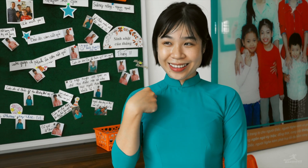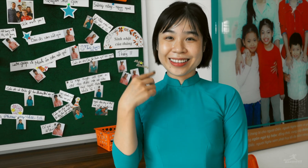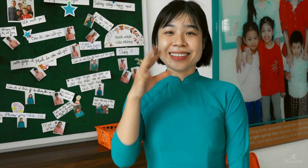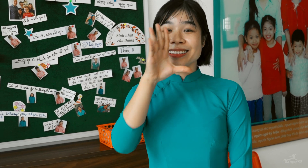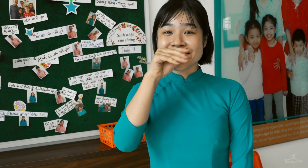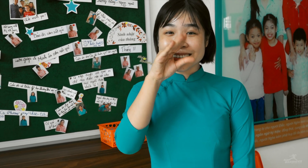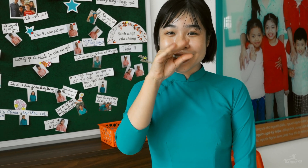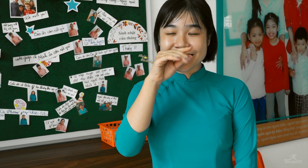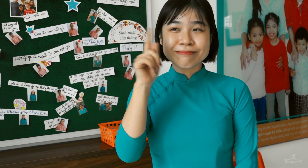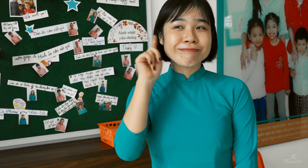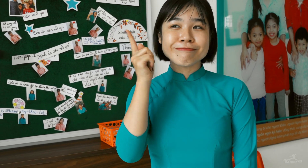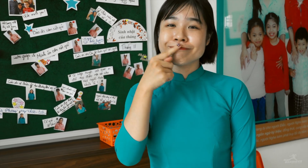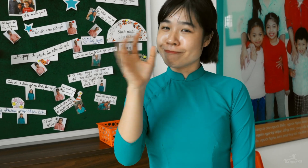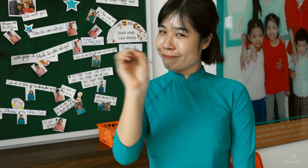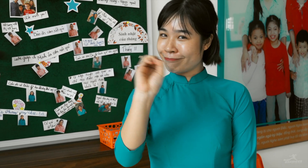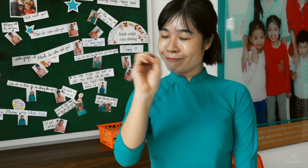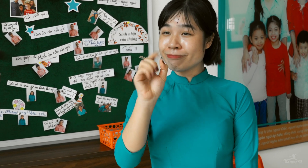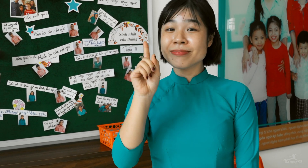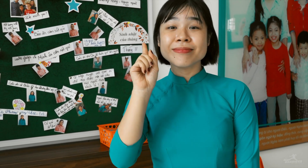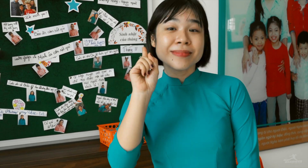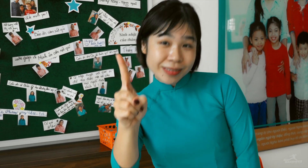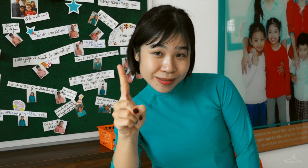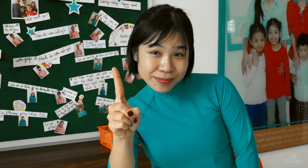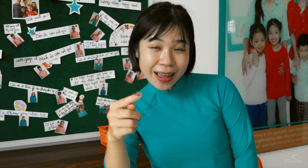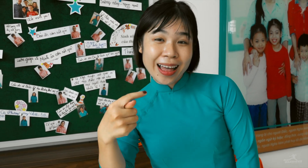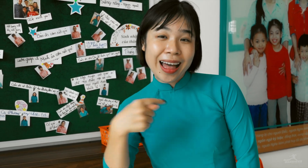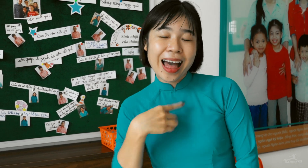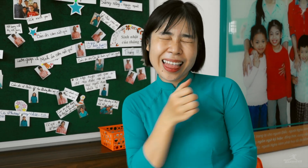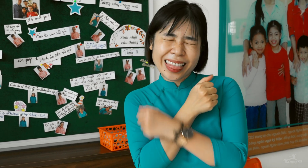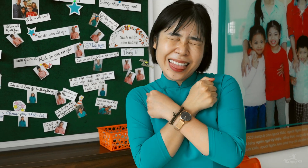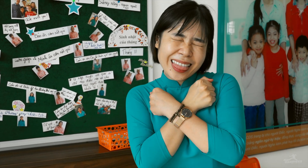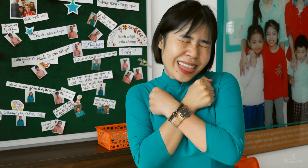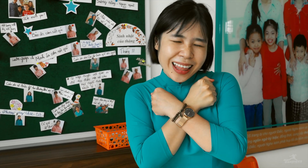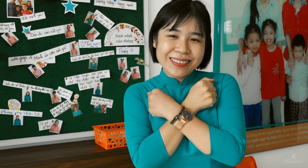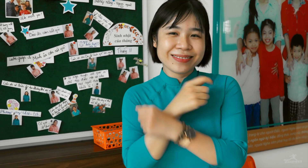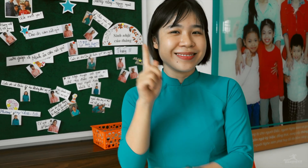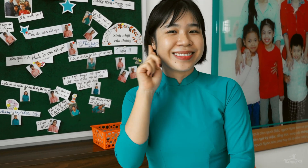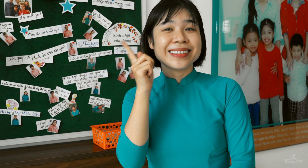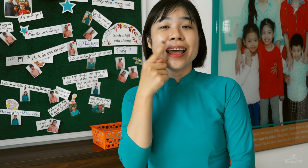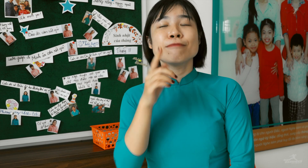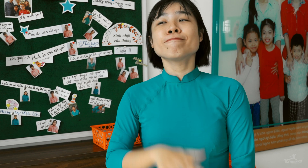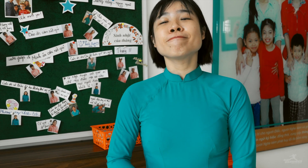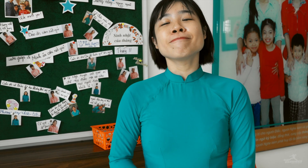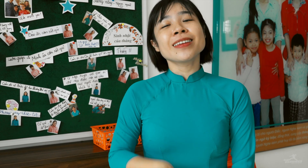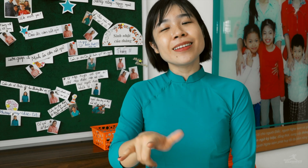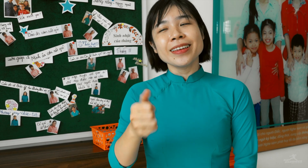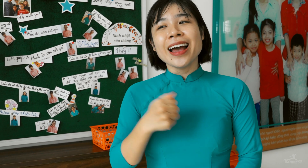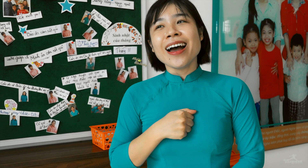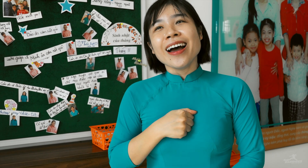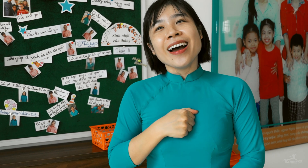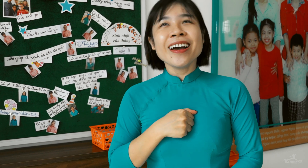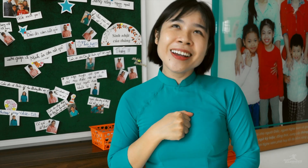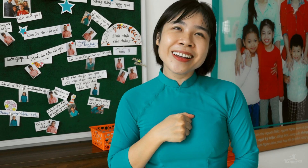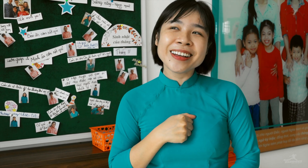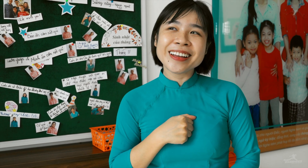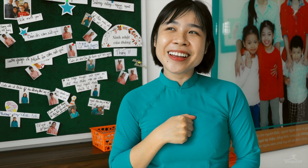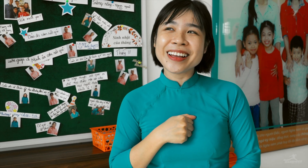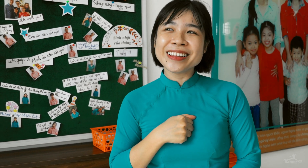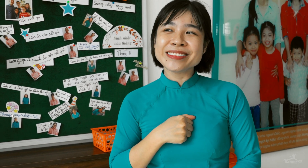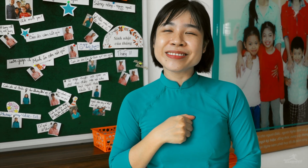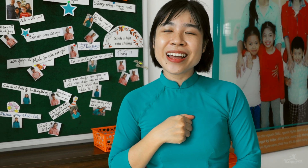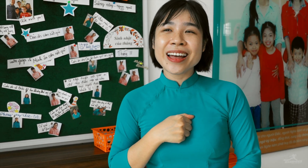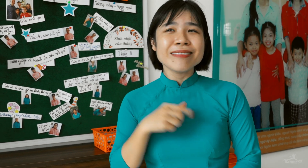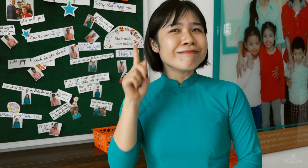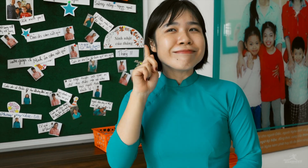I'm not deaf, but I love deaf culture.